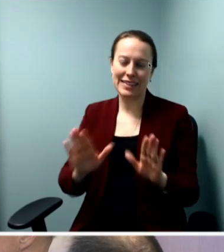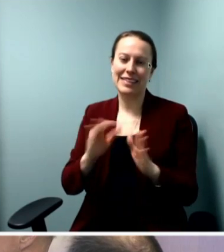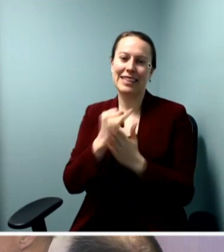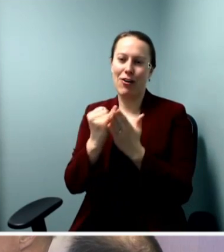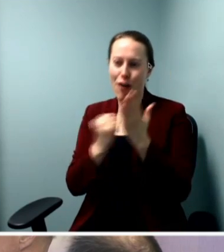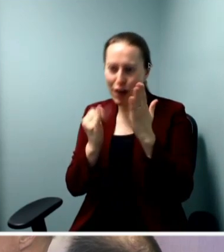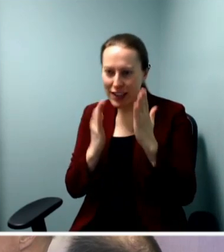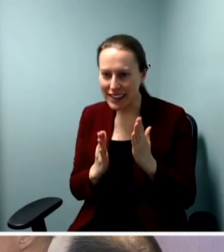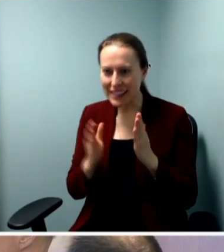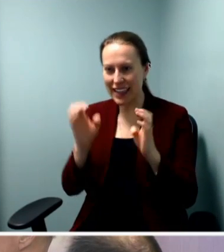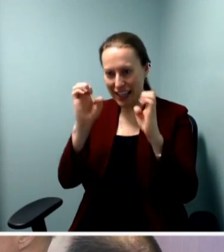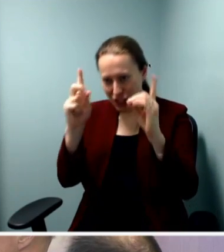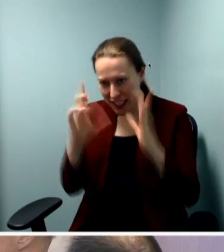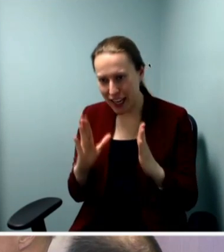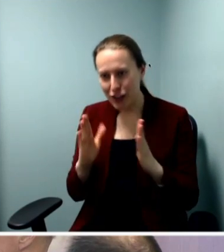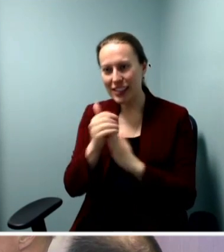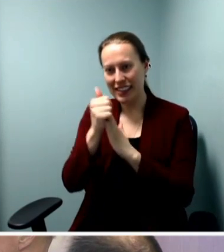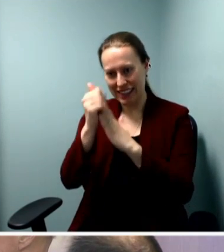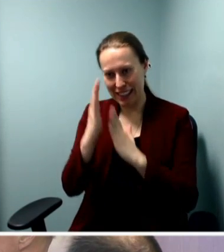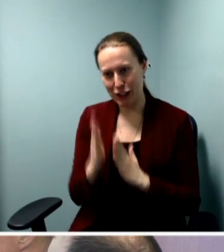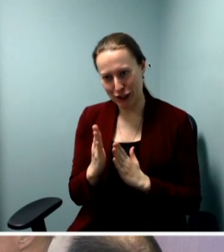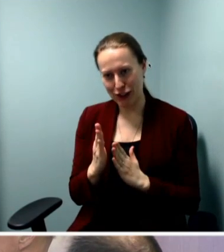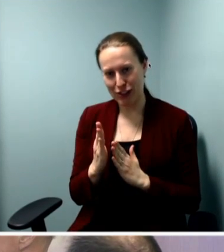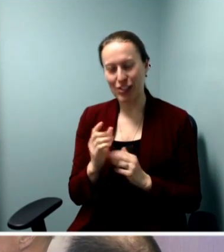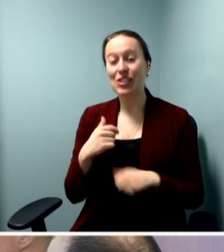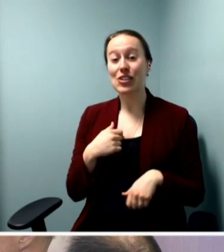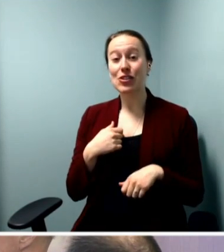So, on behalf of the university, I want to thank you again